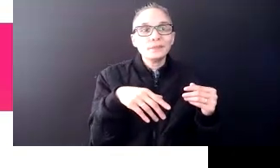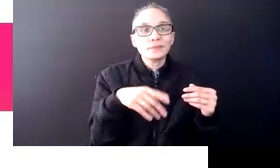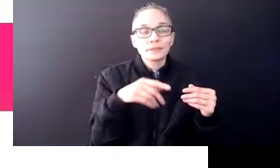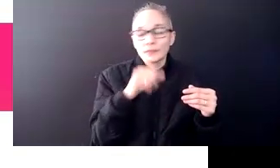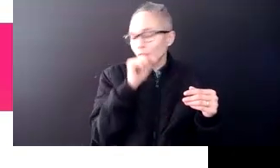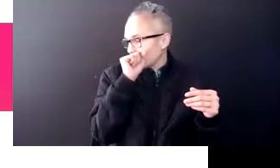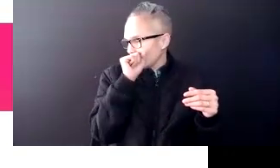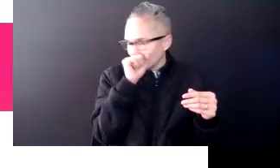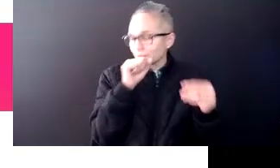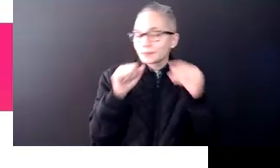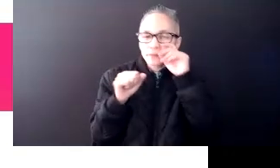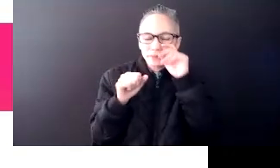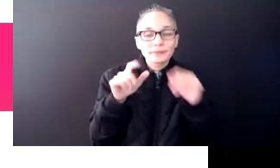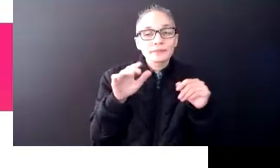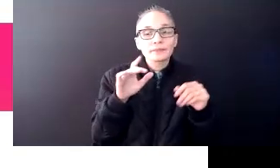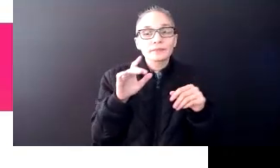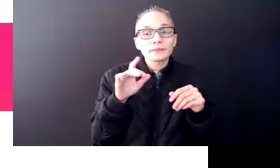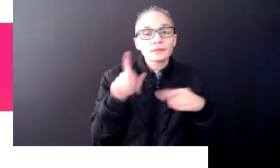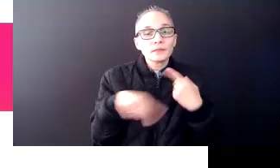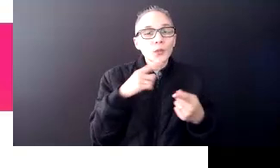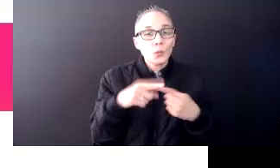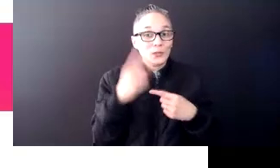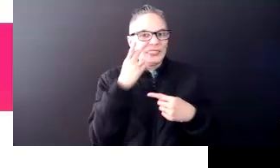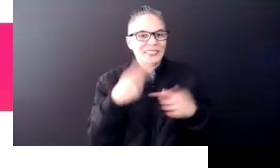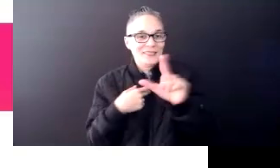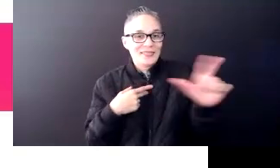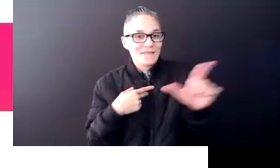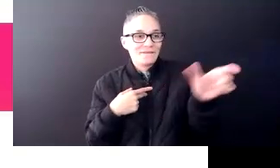you know, when you look on the left side where it has the elements